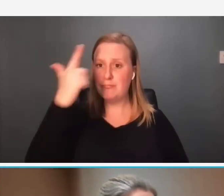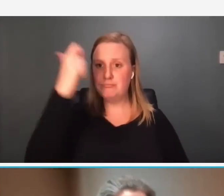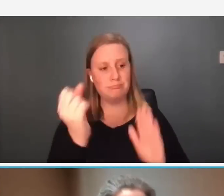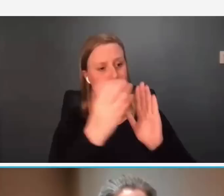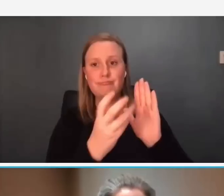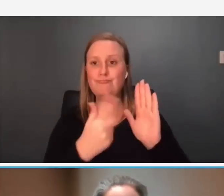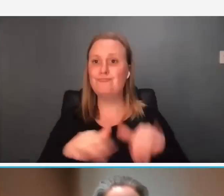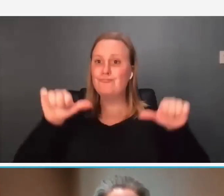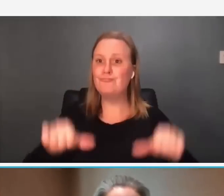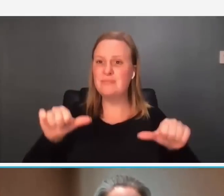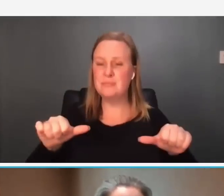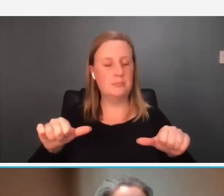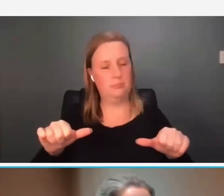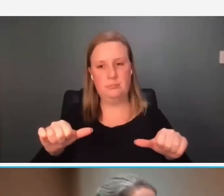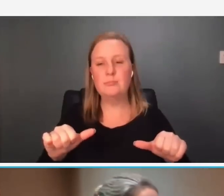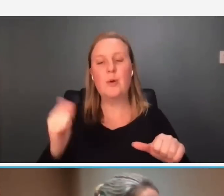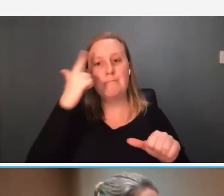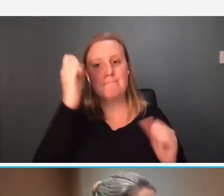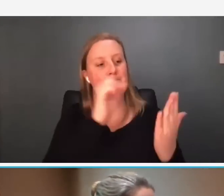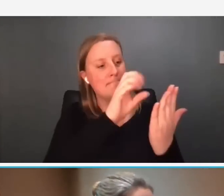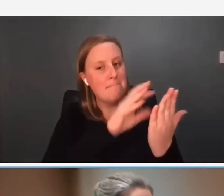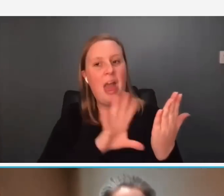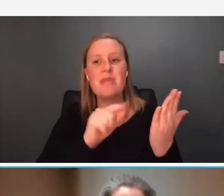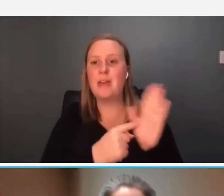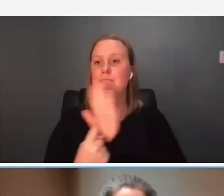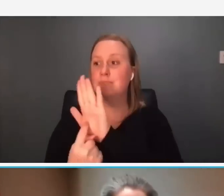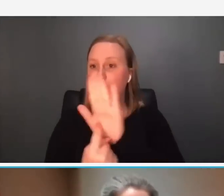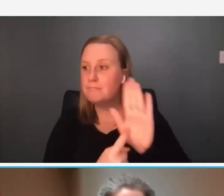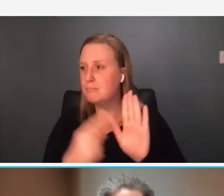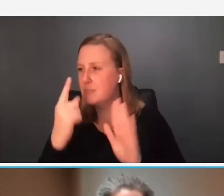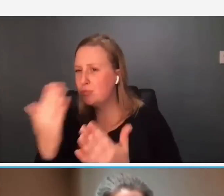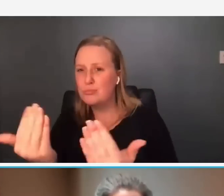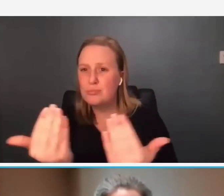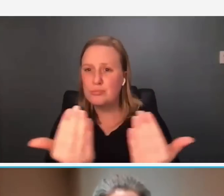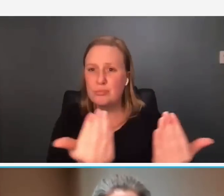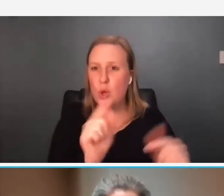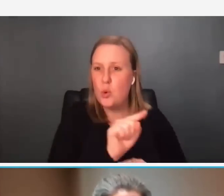this slide here gives a little bit of a summary of that. So to talk through it starting from the top right